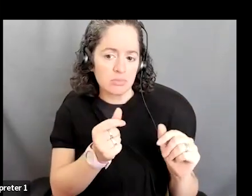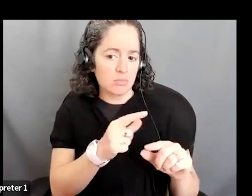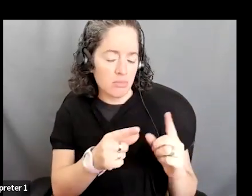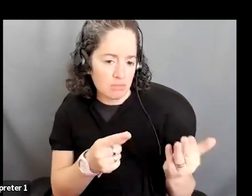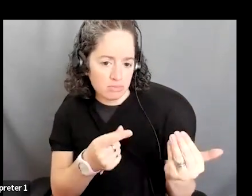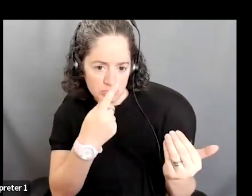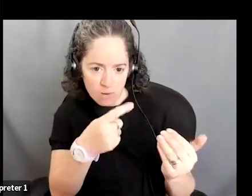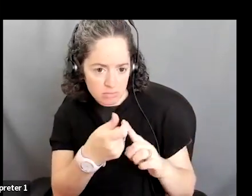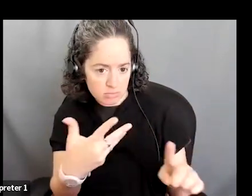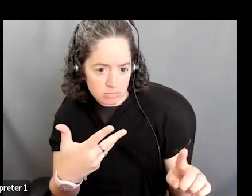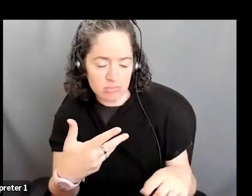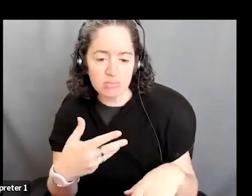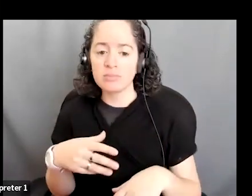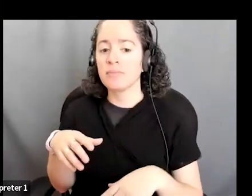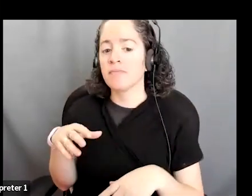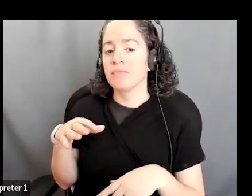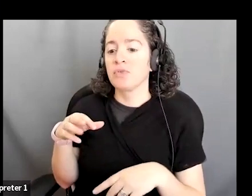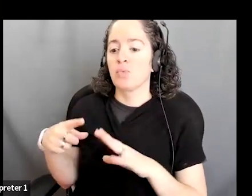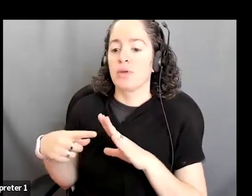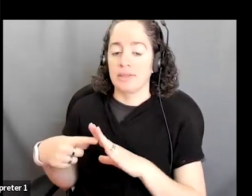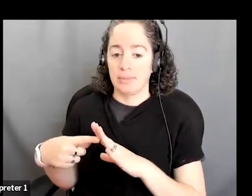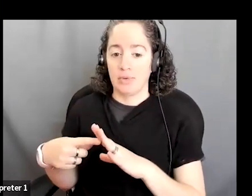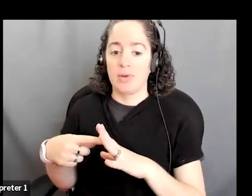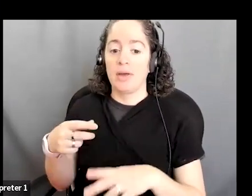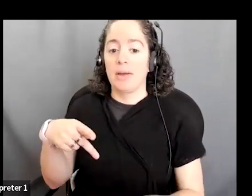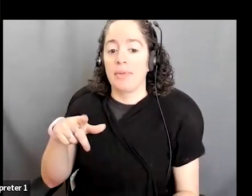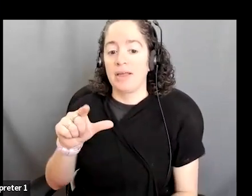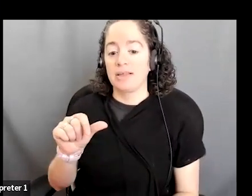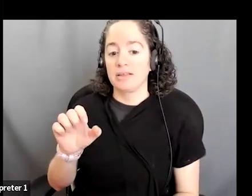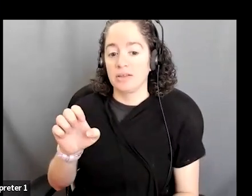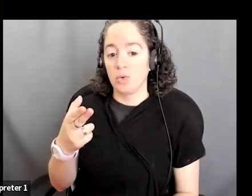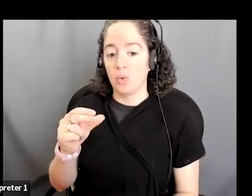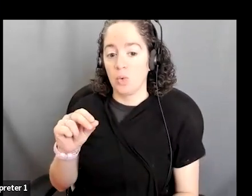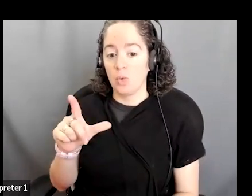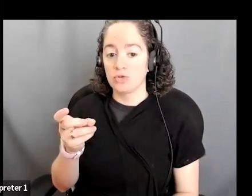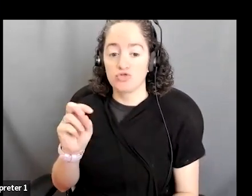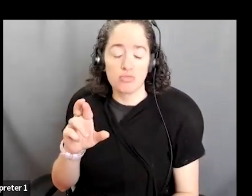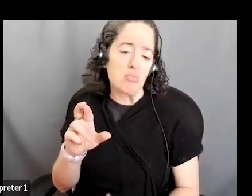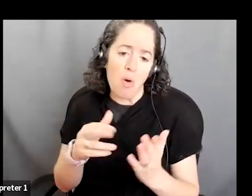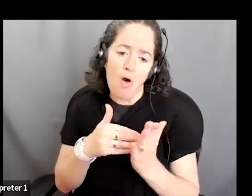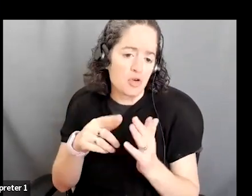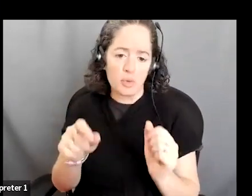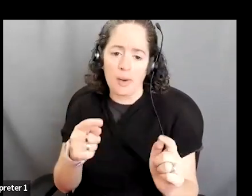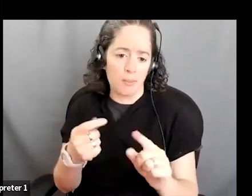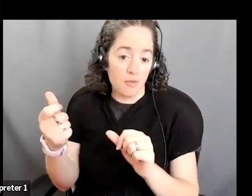For example, placeholders can normally be removed. If the form sticks a placeholder in there by default,